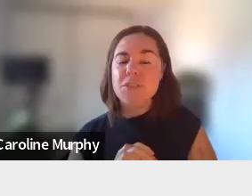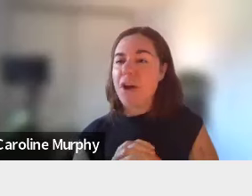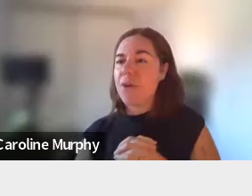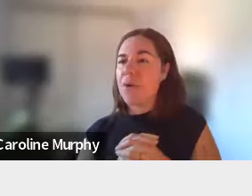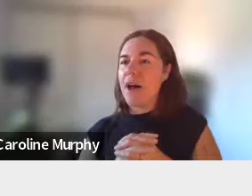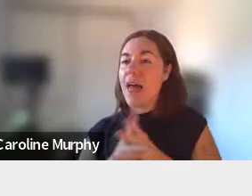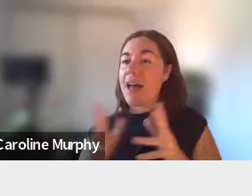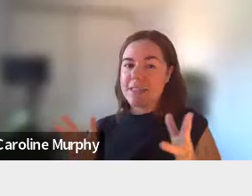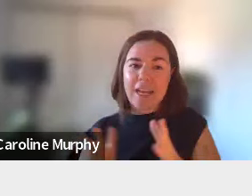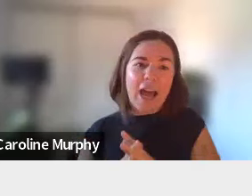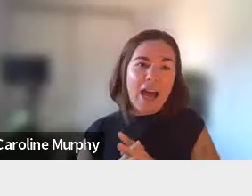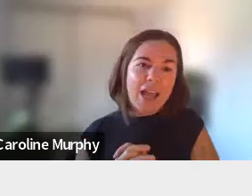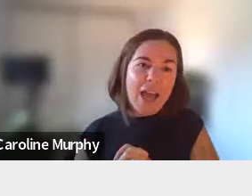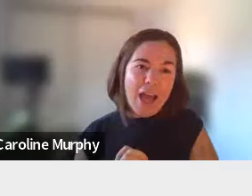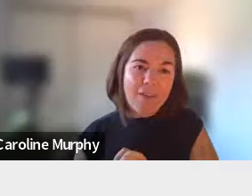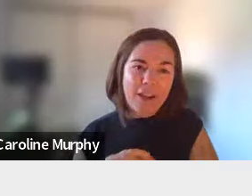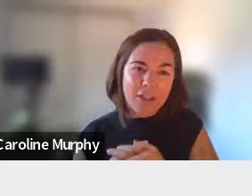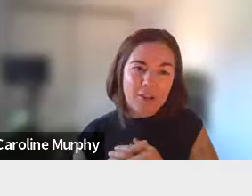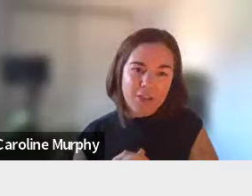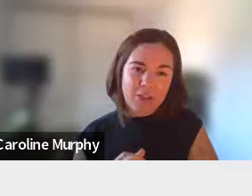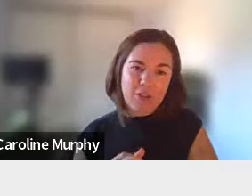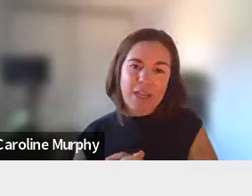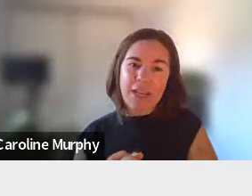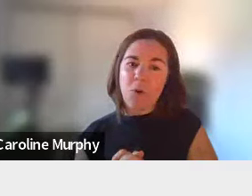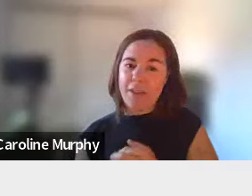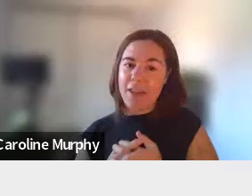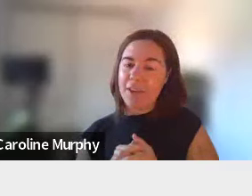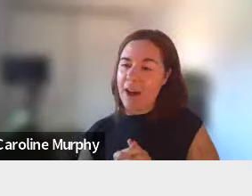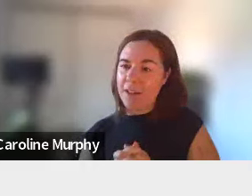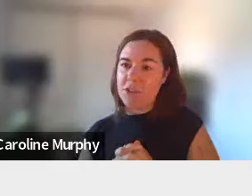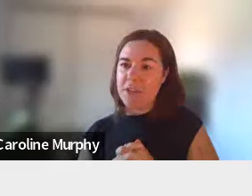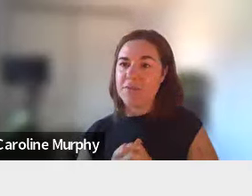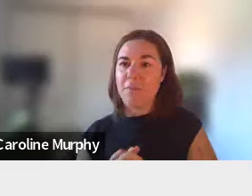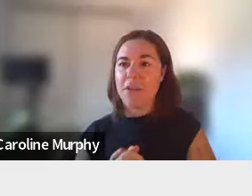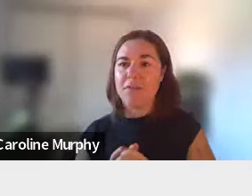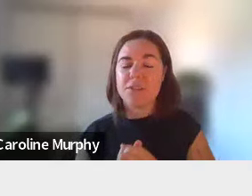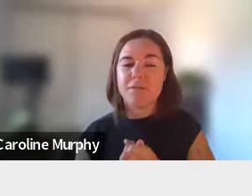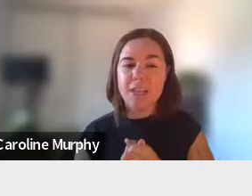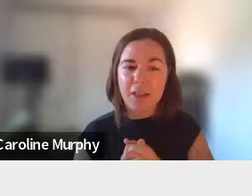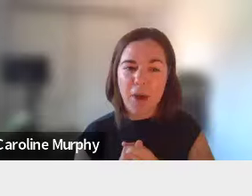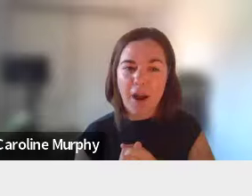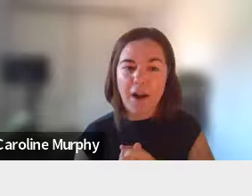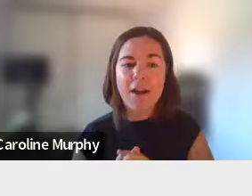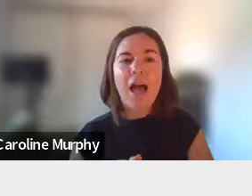So as stated, I have an under grad degree in wildlife ecology from the University of Delaware.